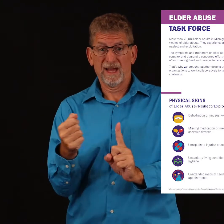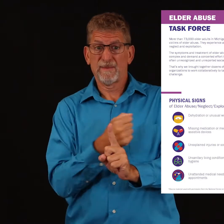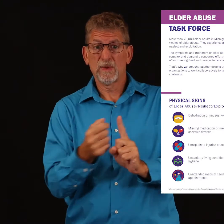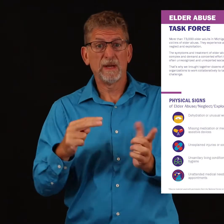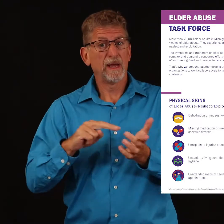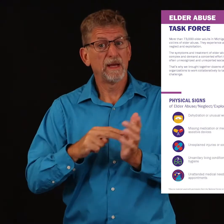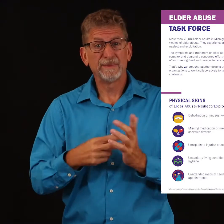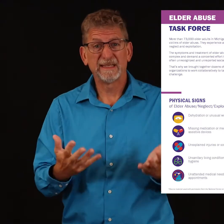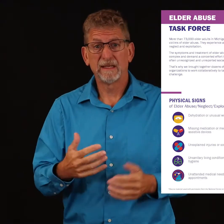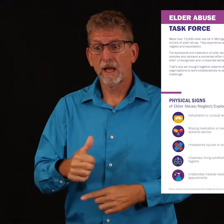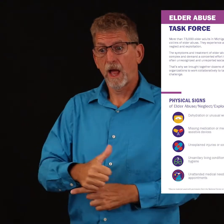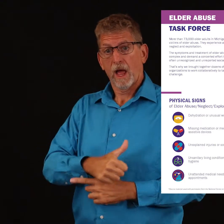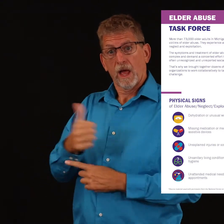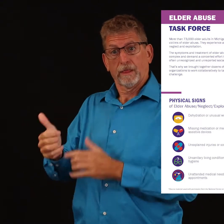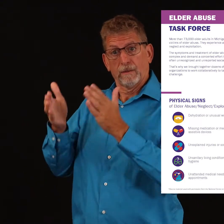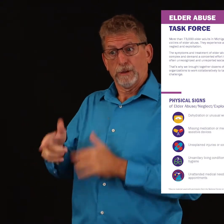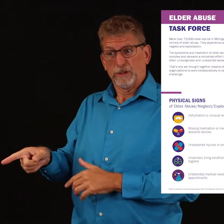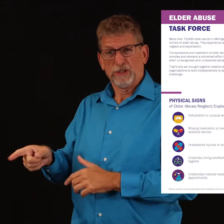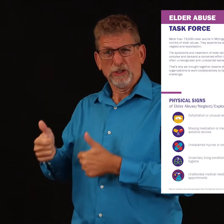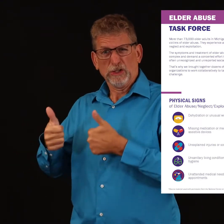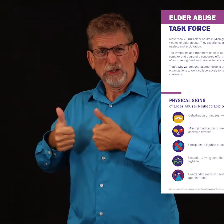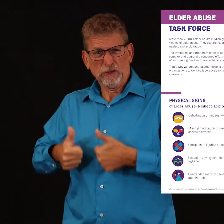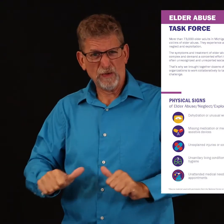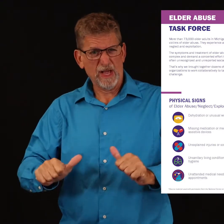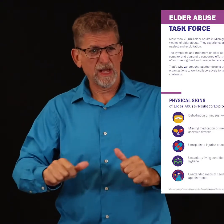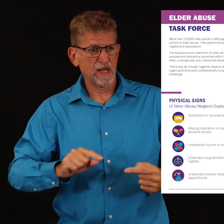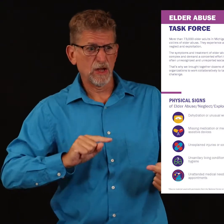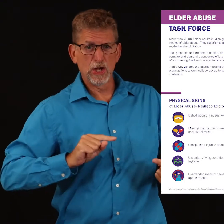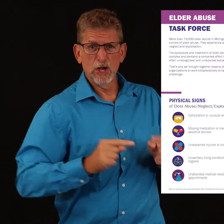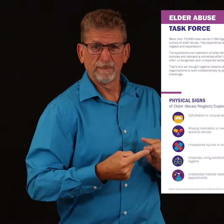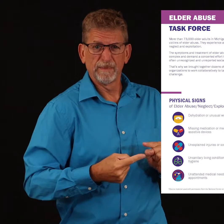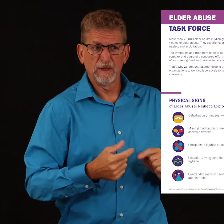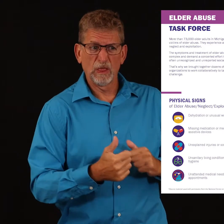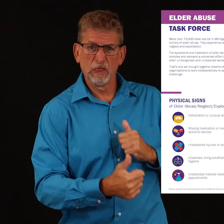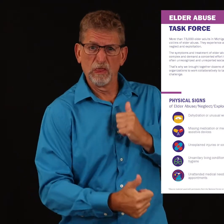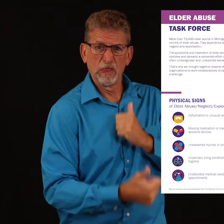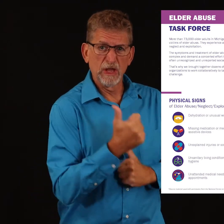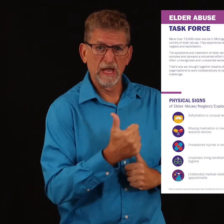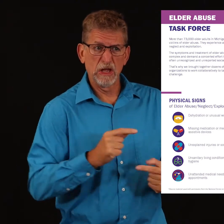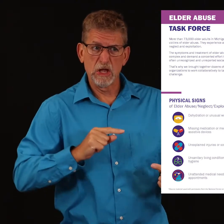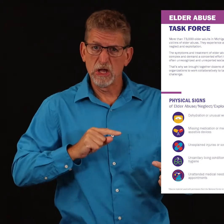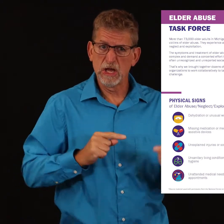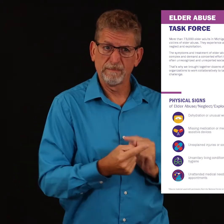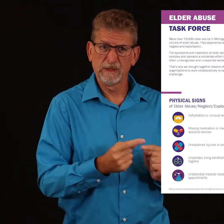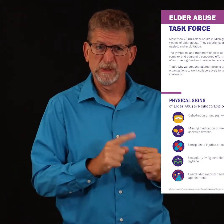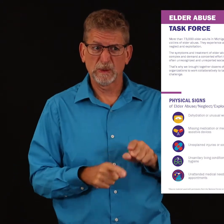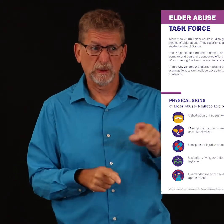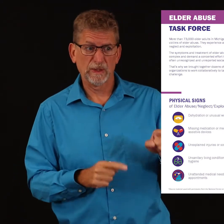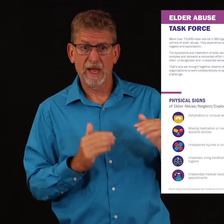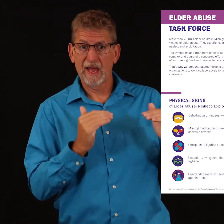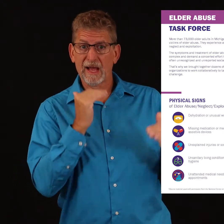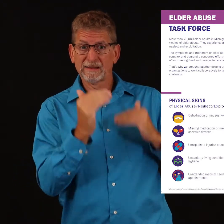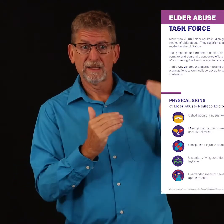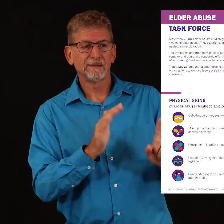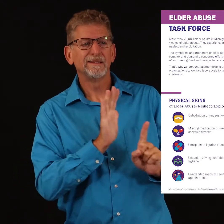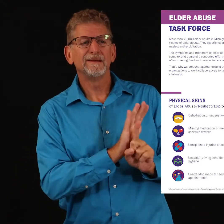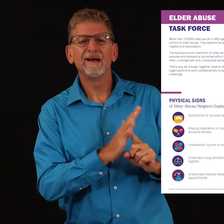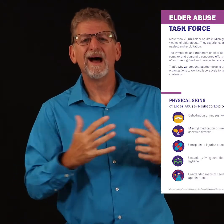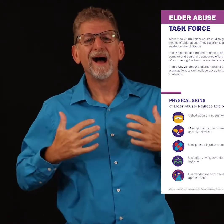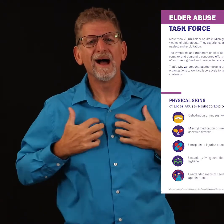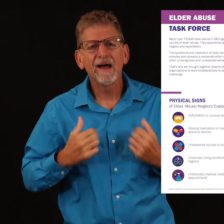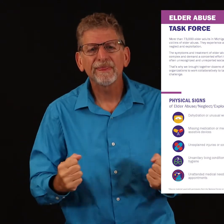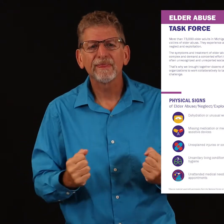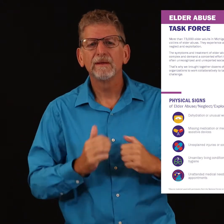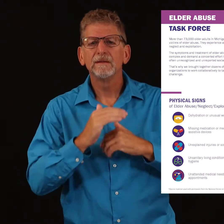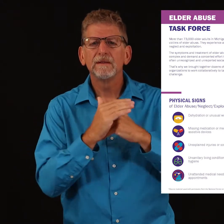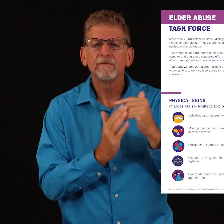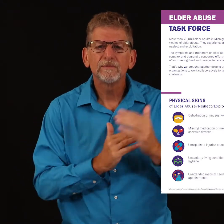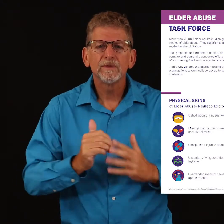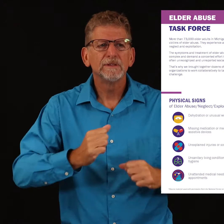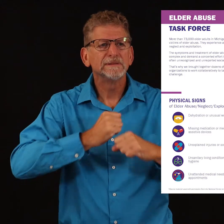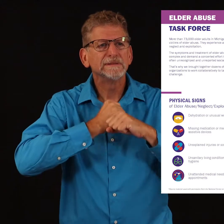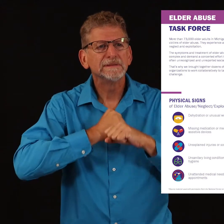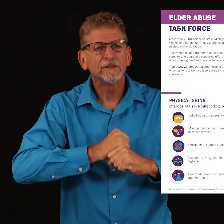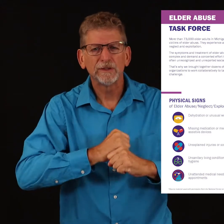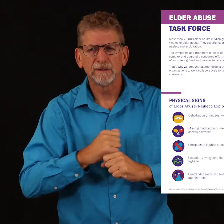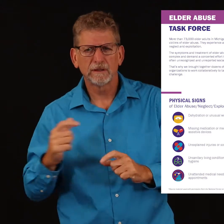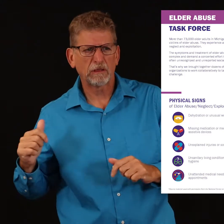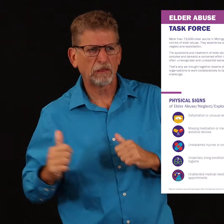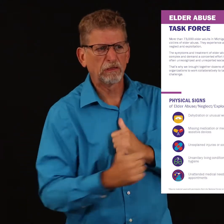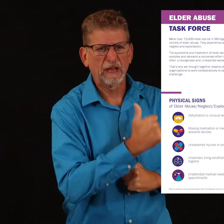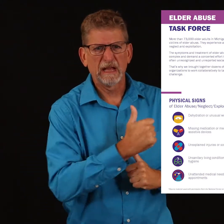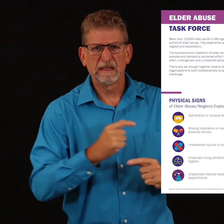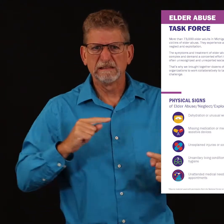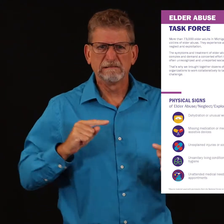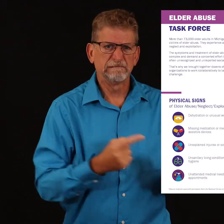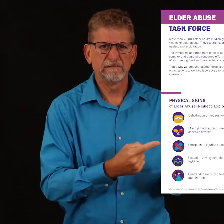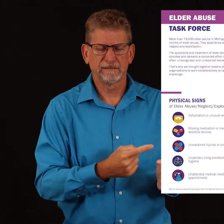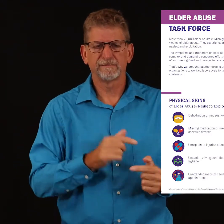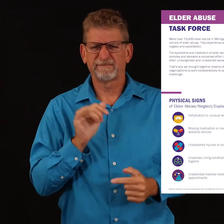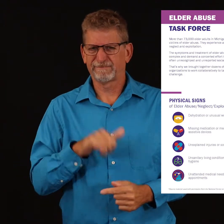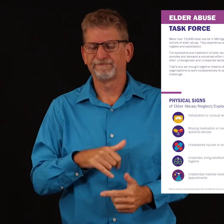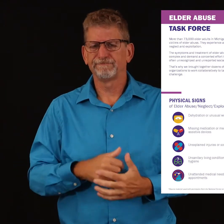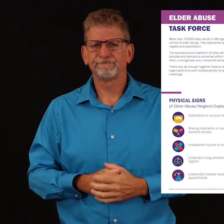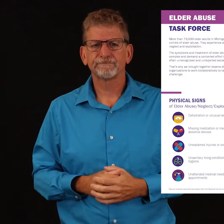Harm or threatened harm to an adult's health or welfare caused by another person.